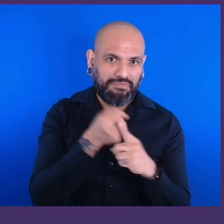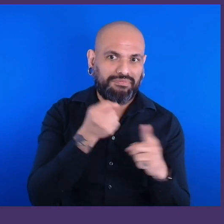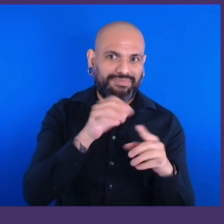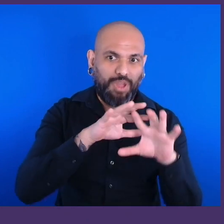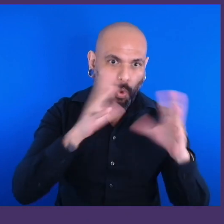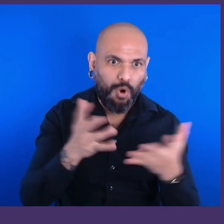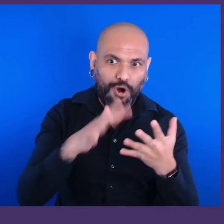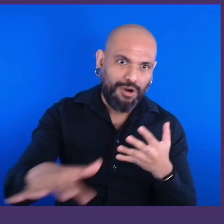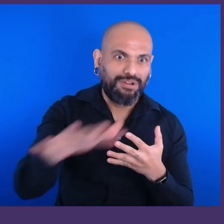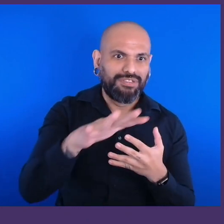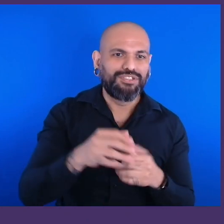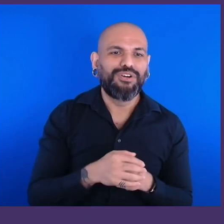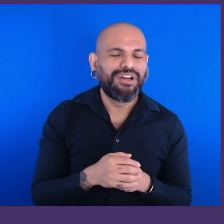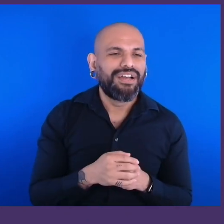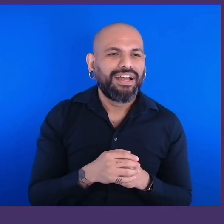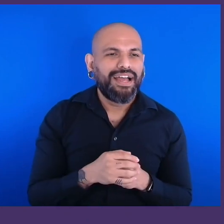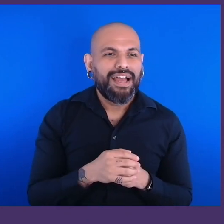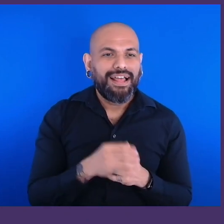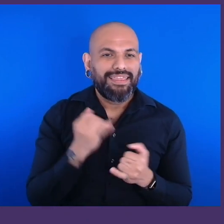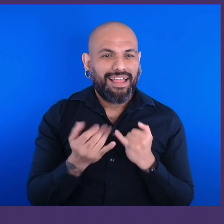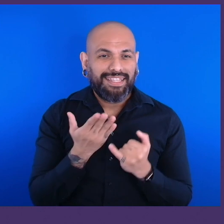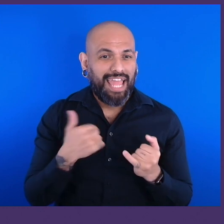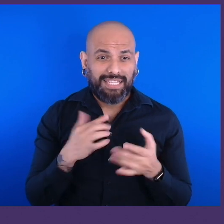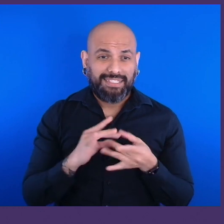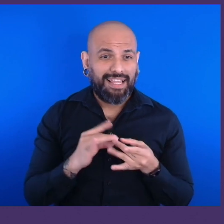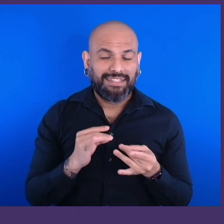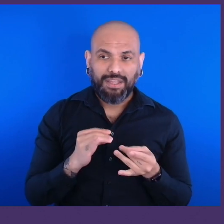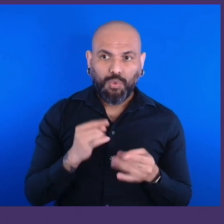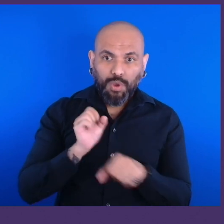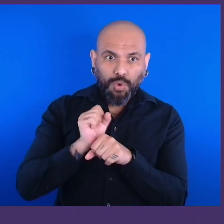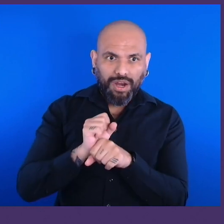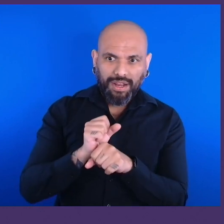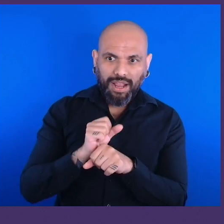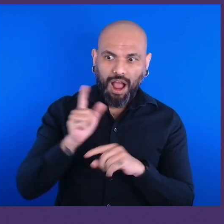that we work a lot on legislation. But at the end of the day, it's all a matter of joint effort.